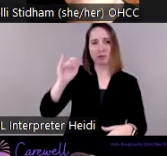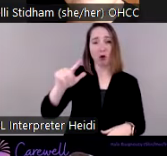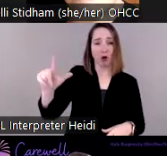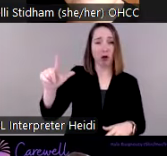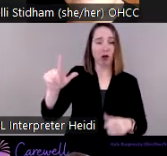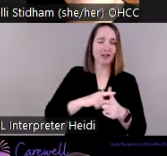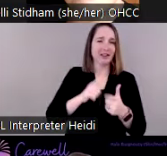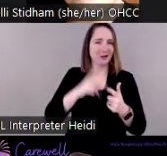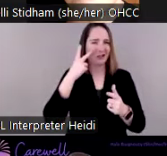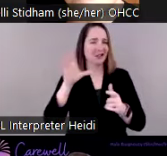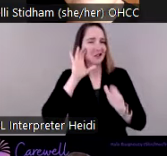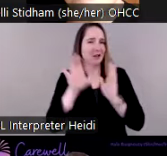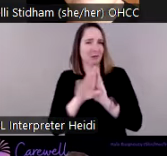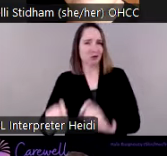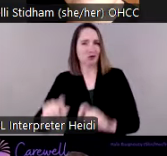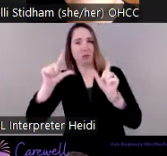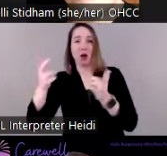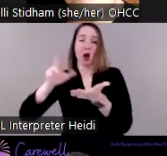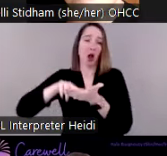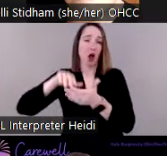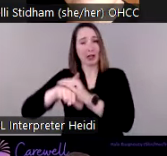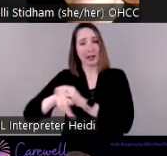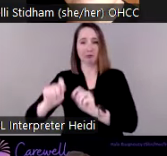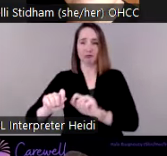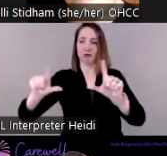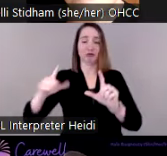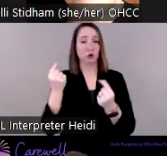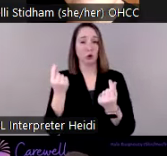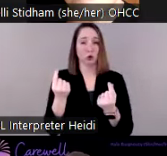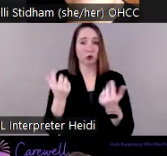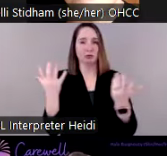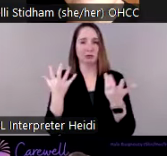image show up for you right here. All